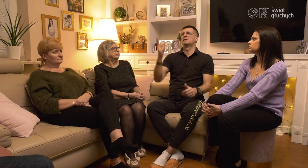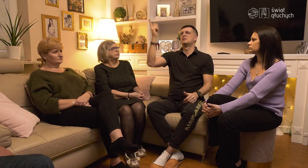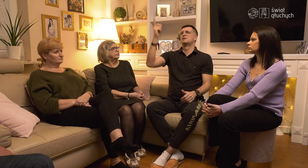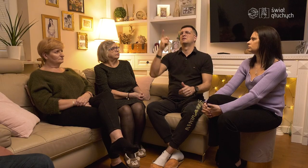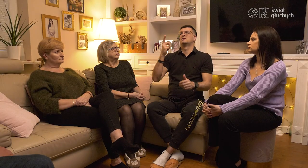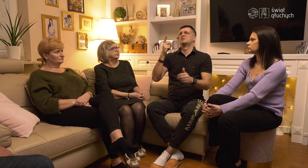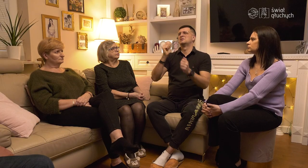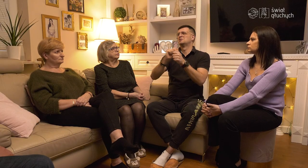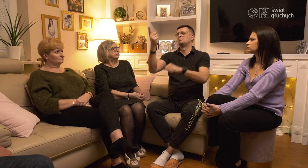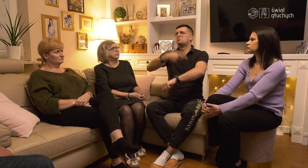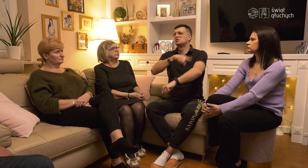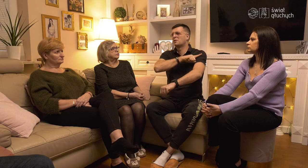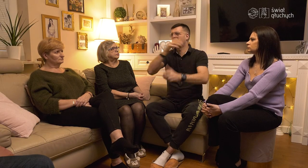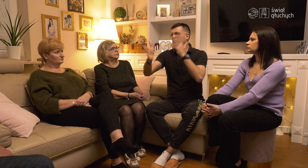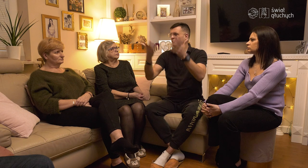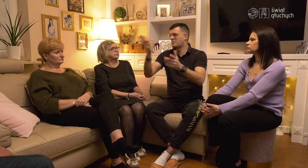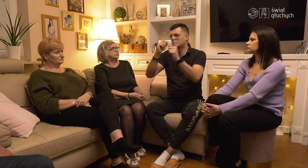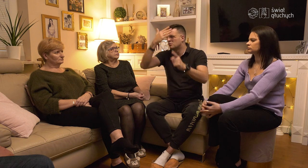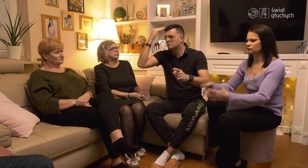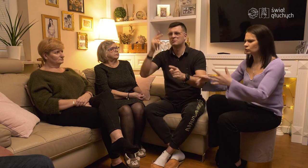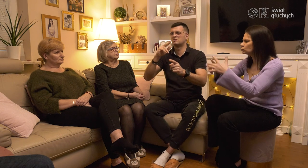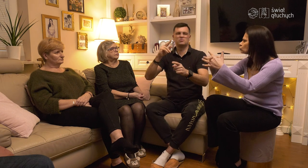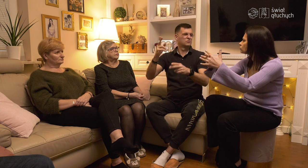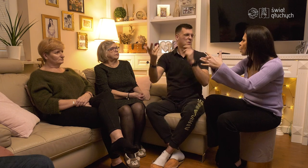Poznań - they can't sign.